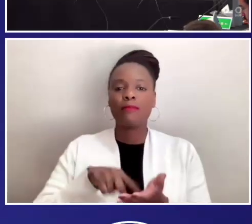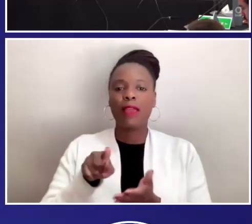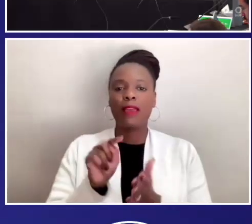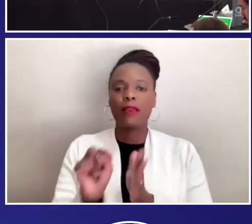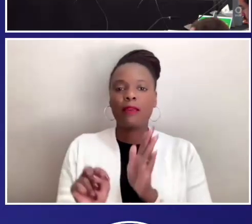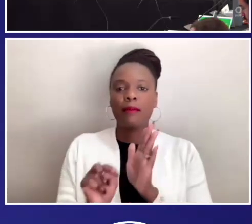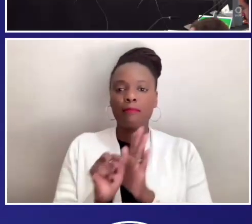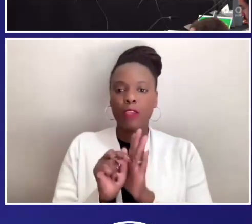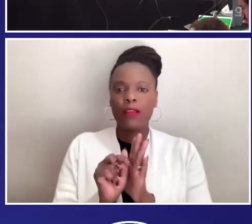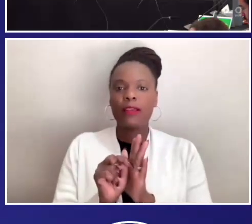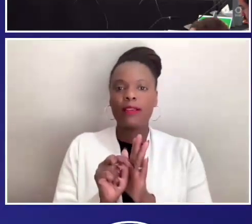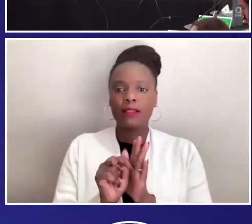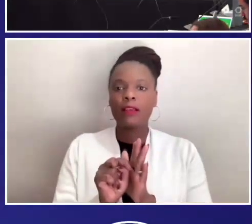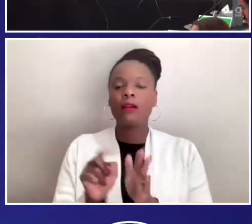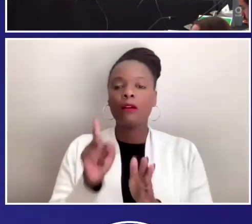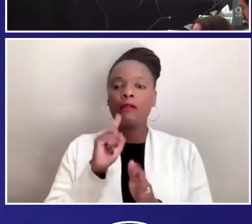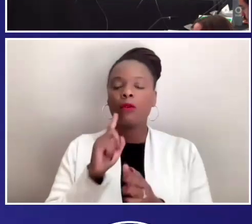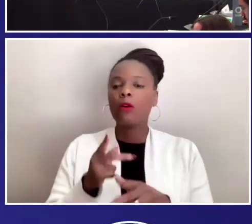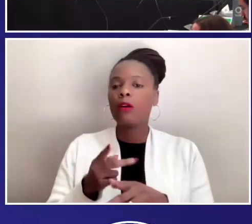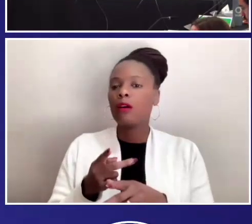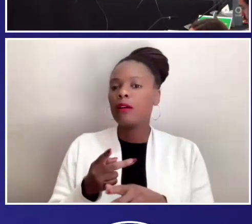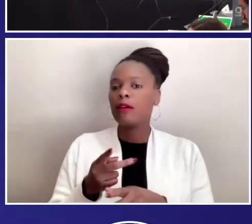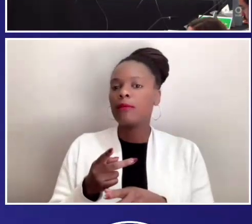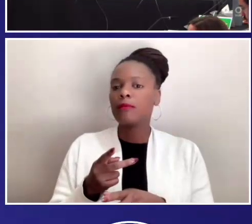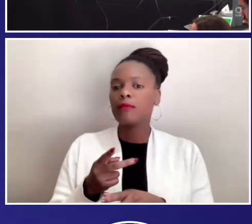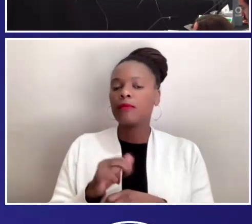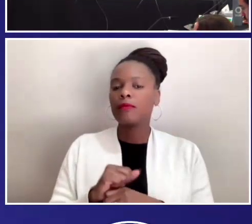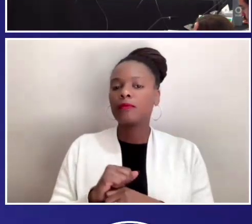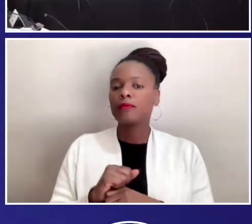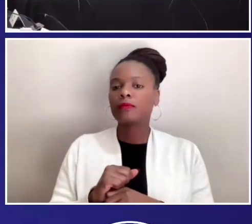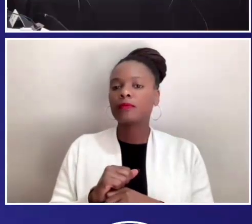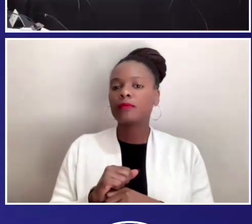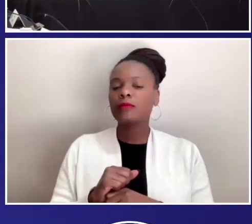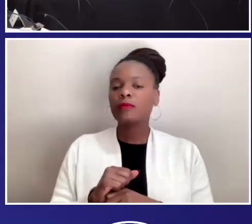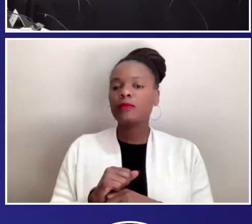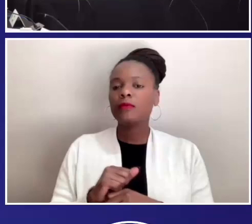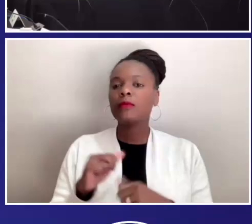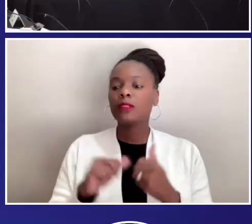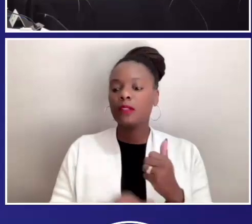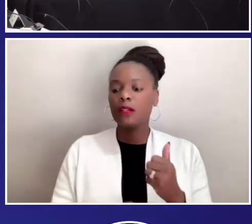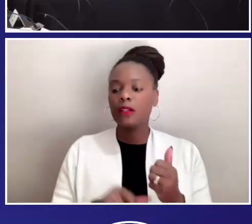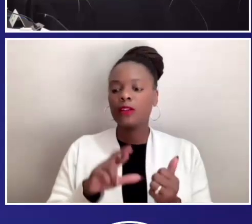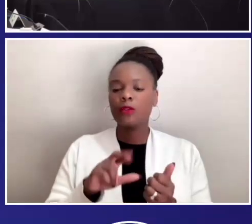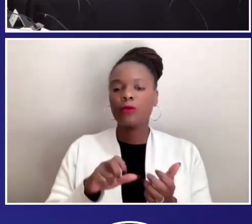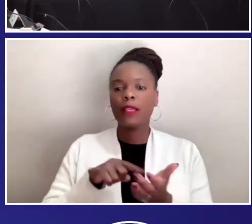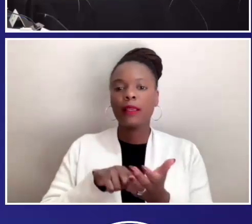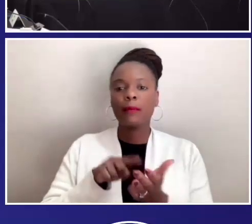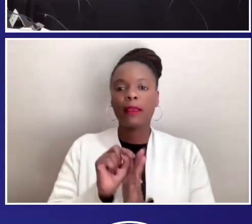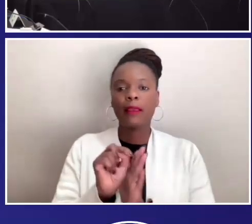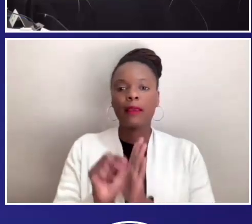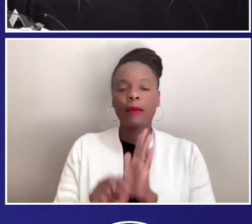For the loans -- for the -- under the repayment periods for paragraph